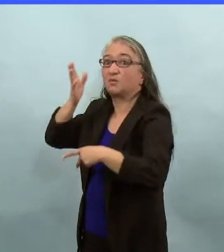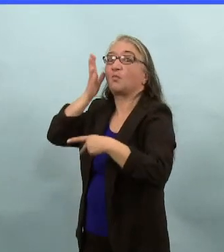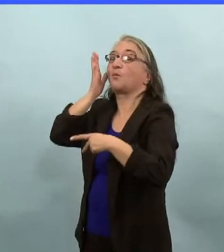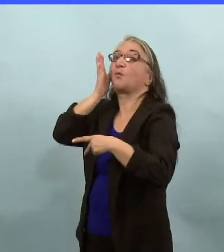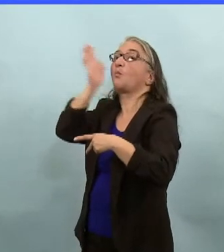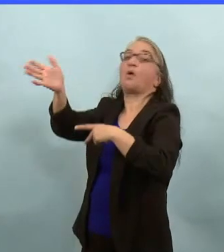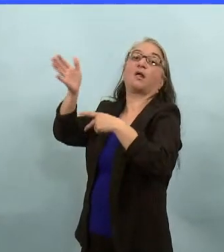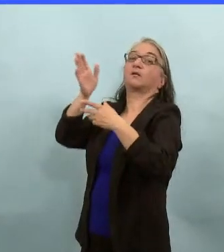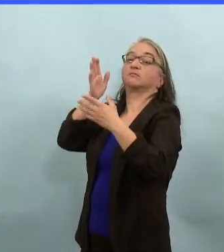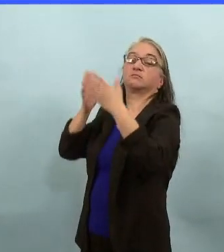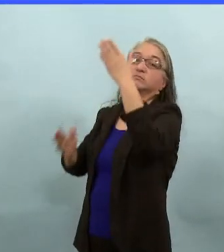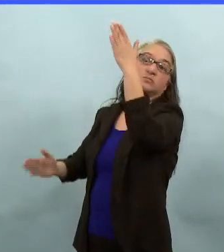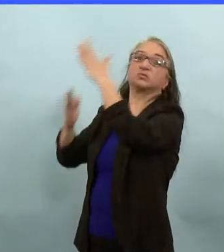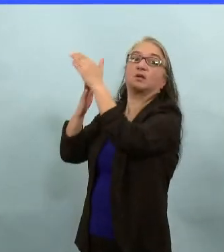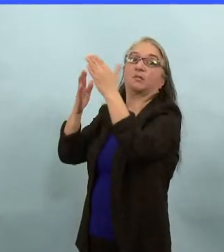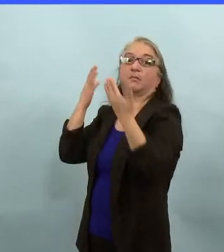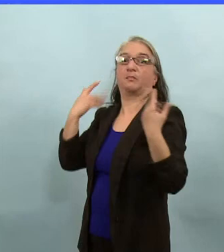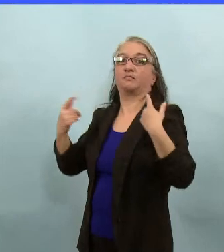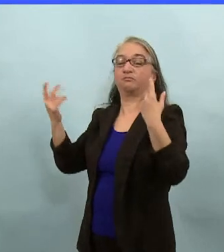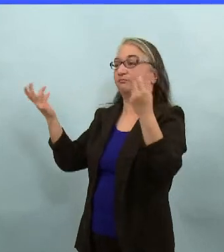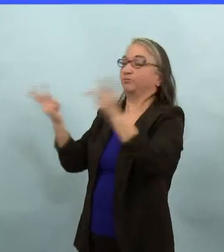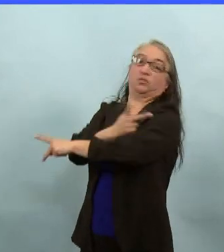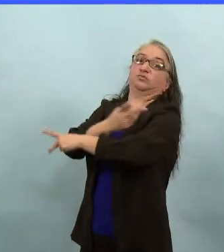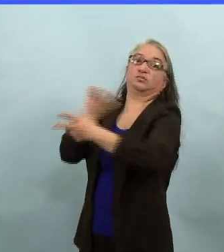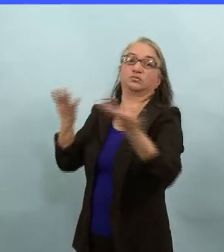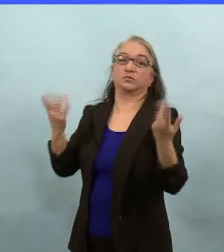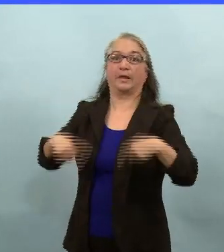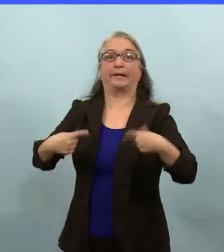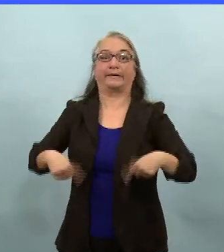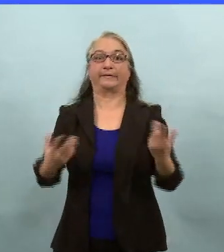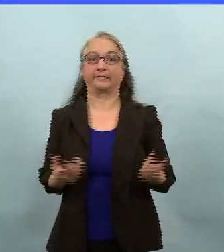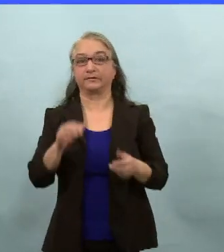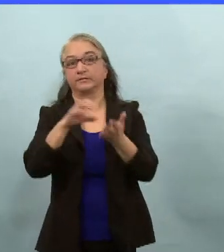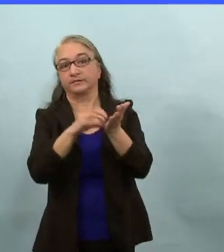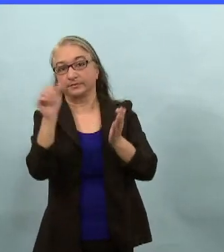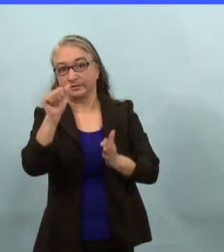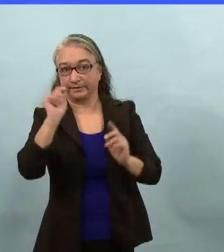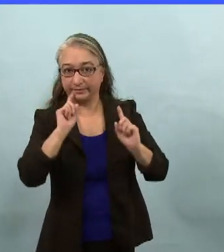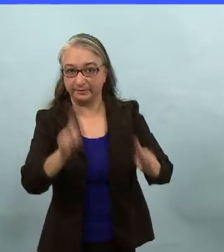i think we're going to continue to see icu numbers increase the extent of which is that question mark